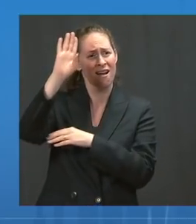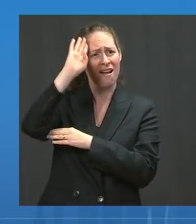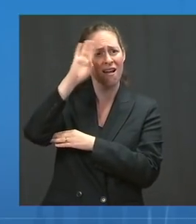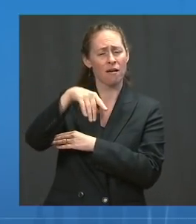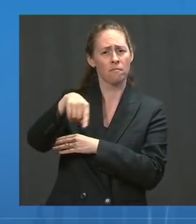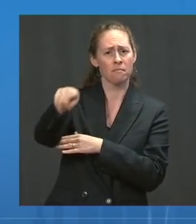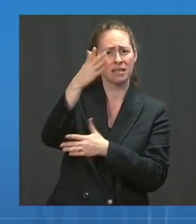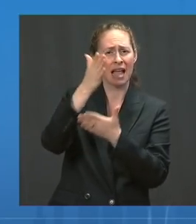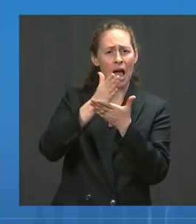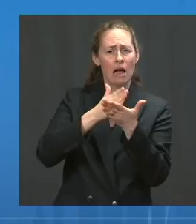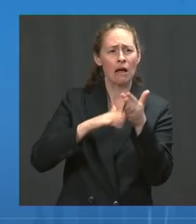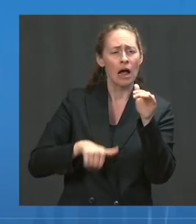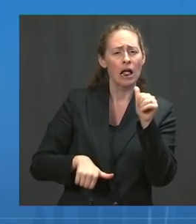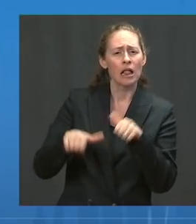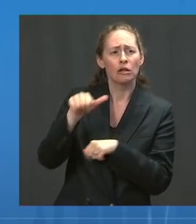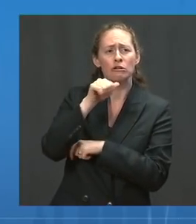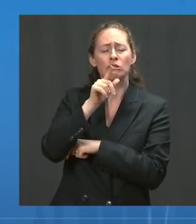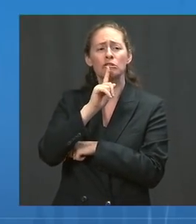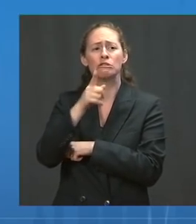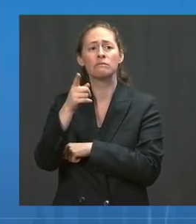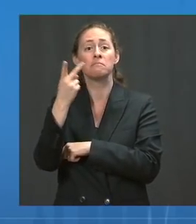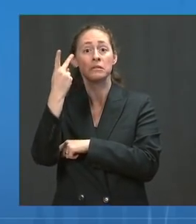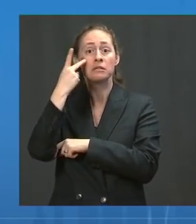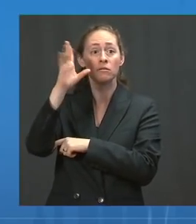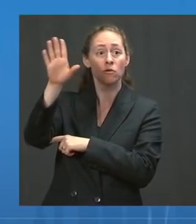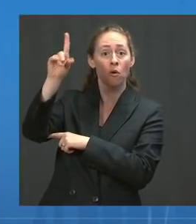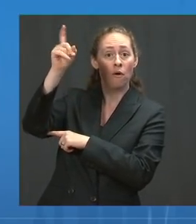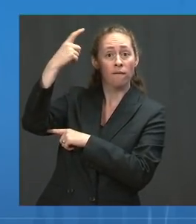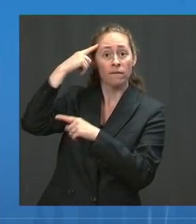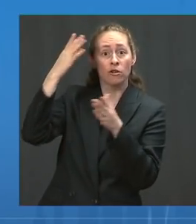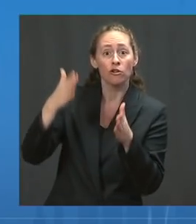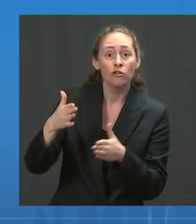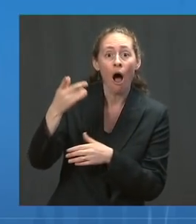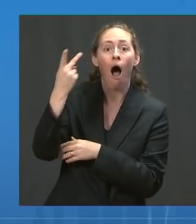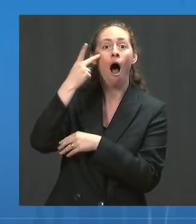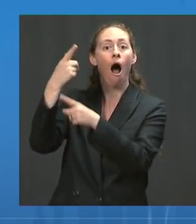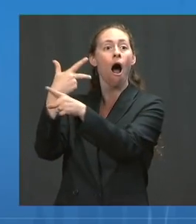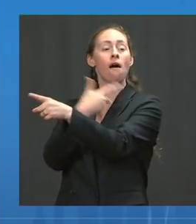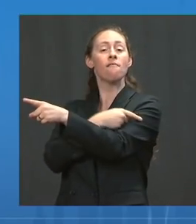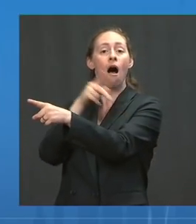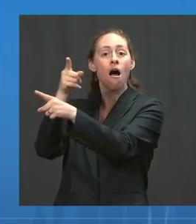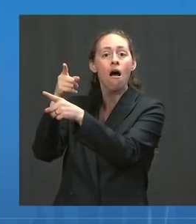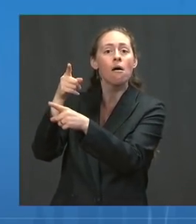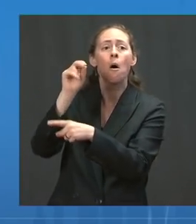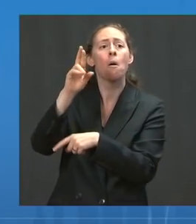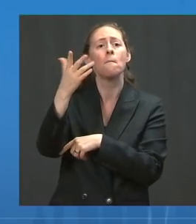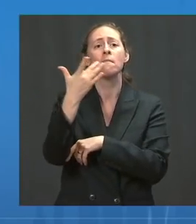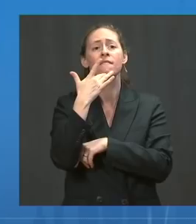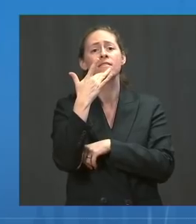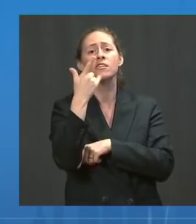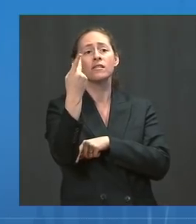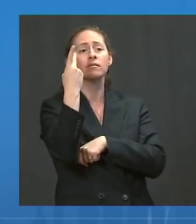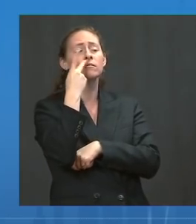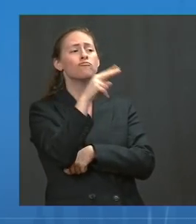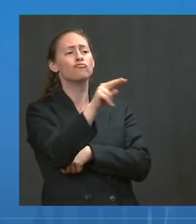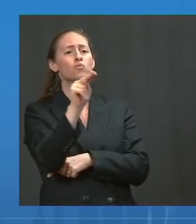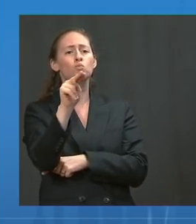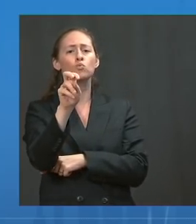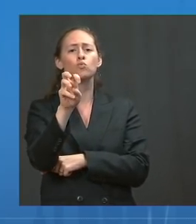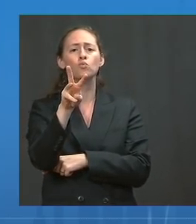stepping forward publicly to get vaccinated, or maybe you're watching on local news that your community hospitals are getting full.